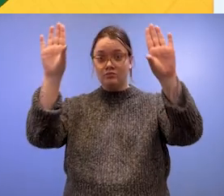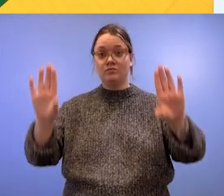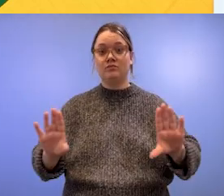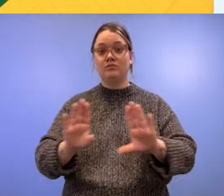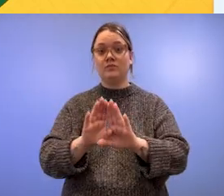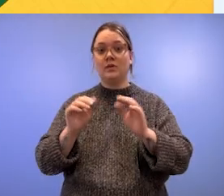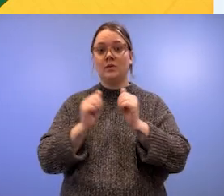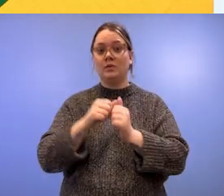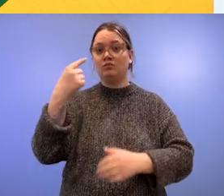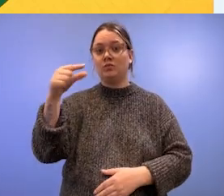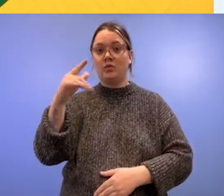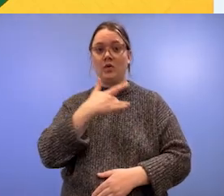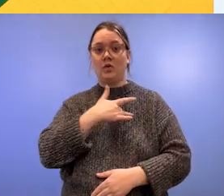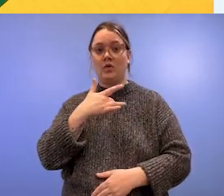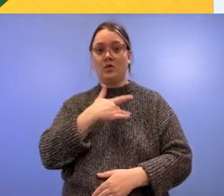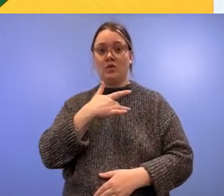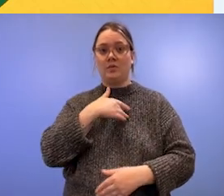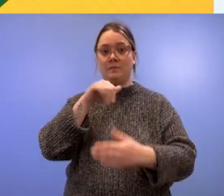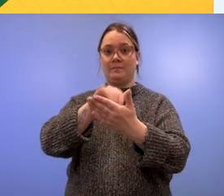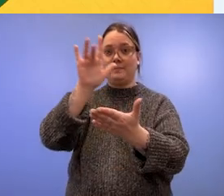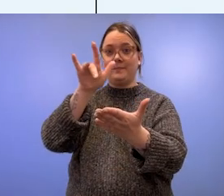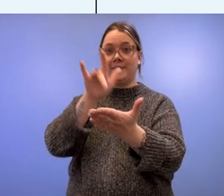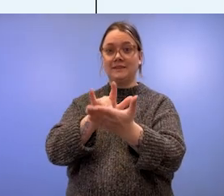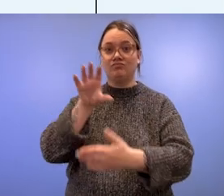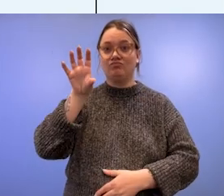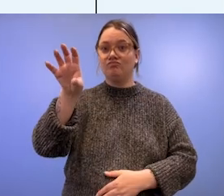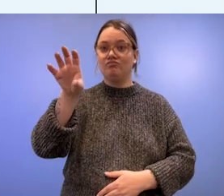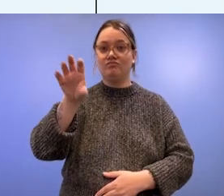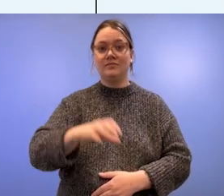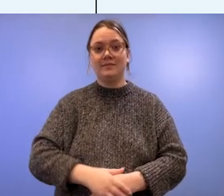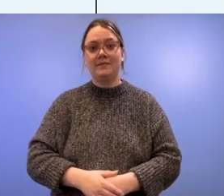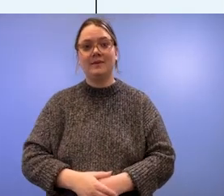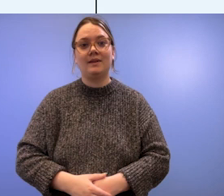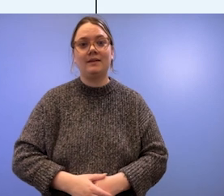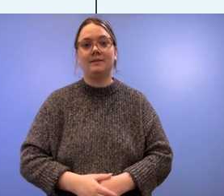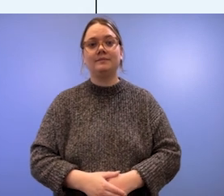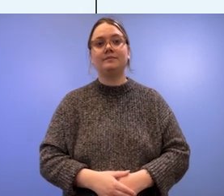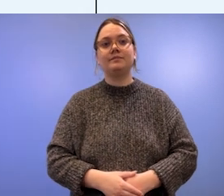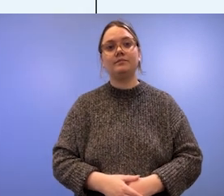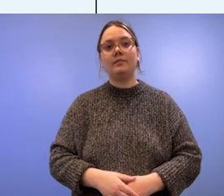with a green heart in the center. Okay? And so here are the modules. So